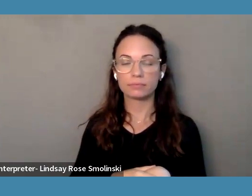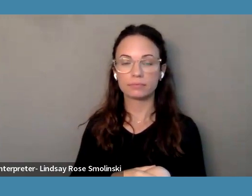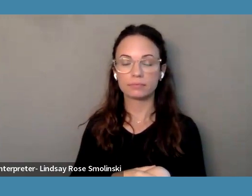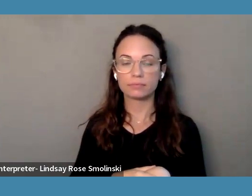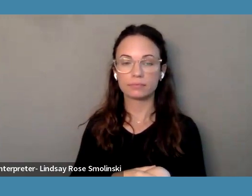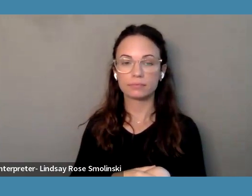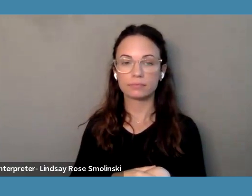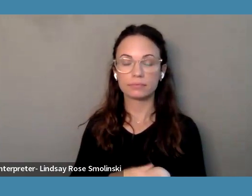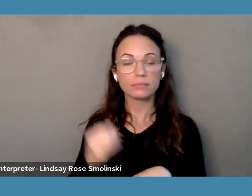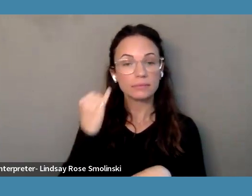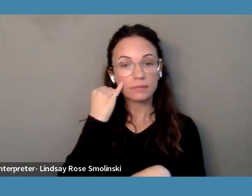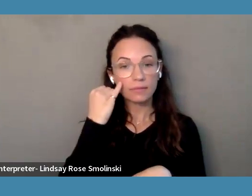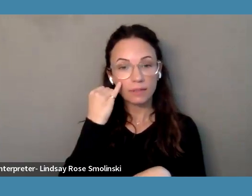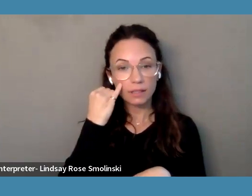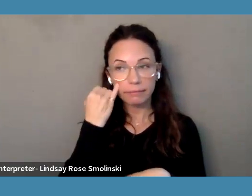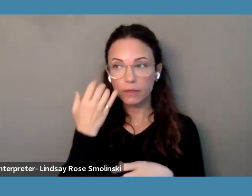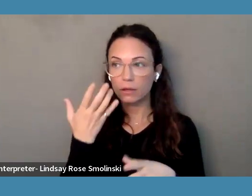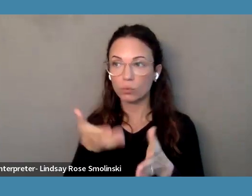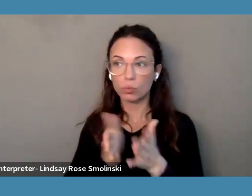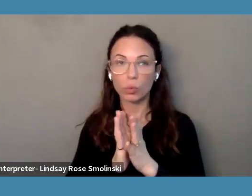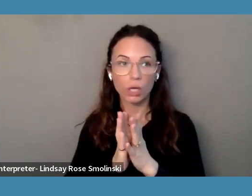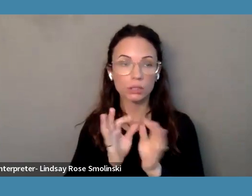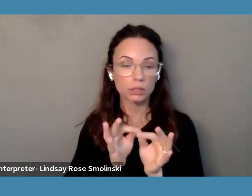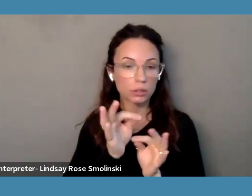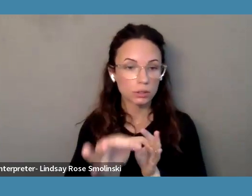either an emergency continuance or in a short timeframe, like,